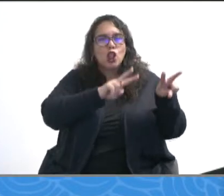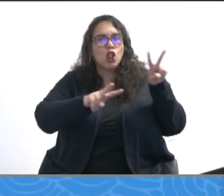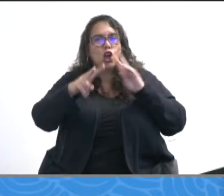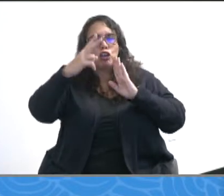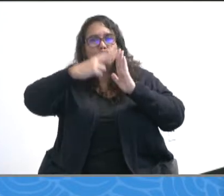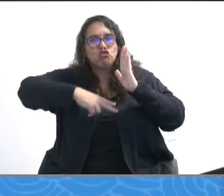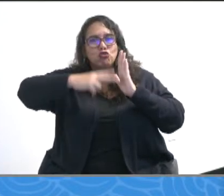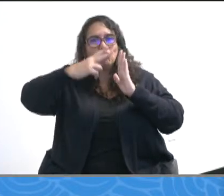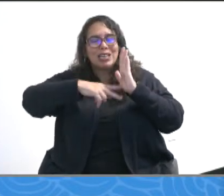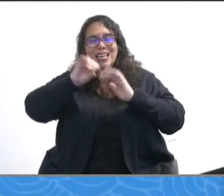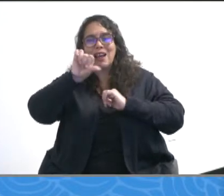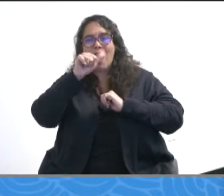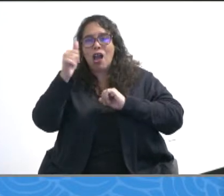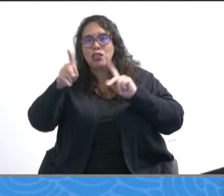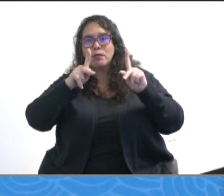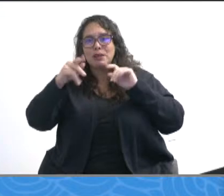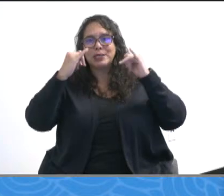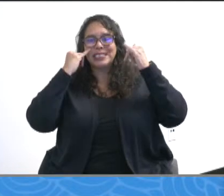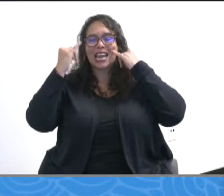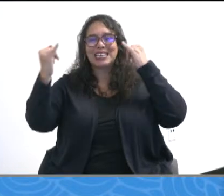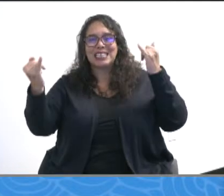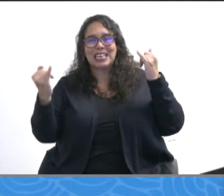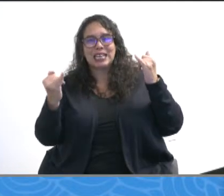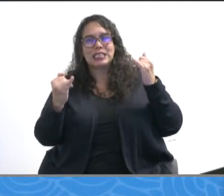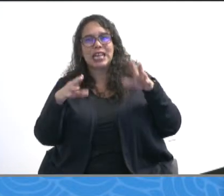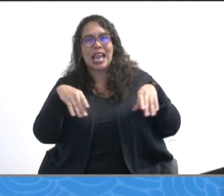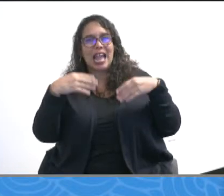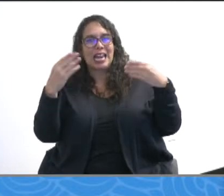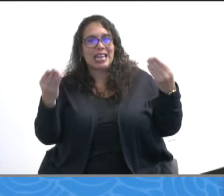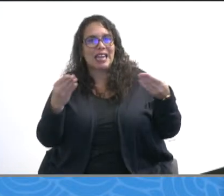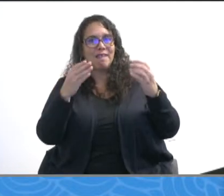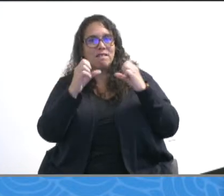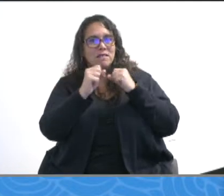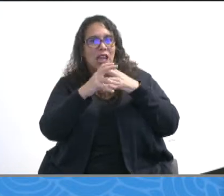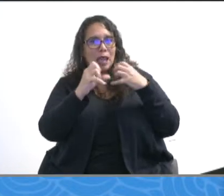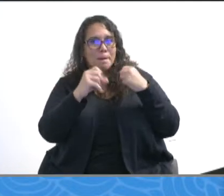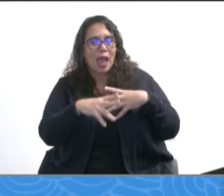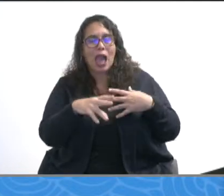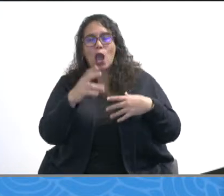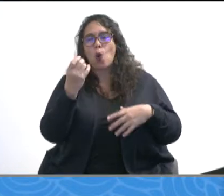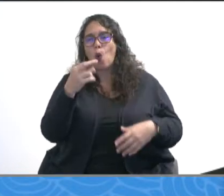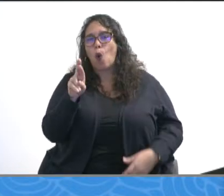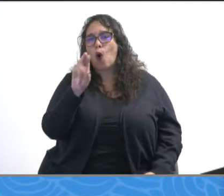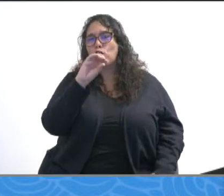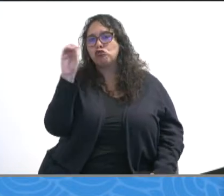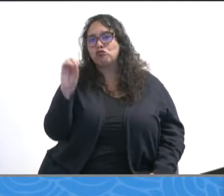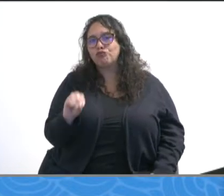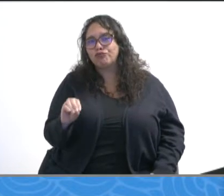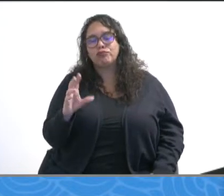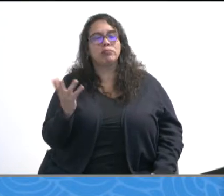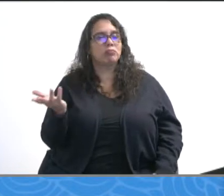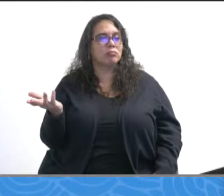and then you can just continue to do that as much as you'd like. You can go ahead and revisit